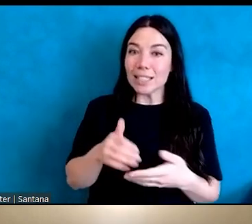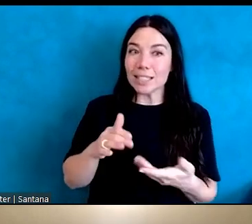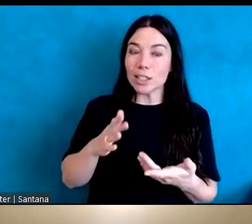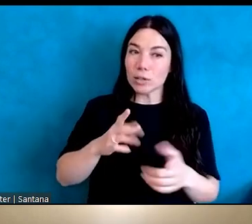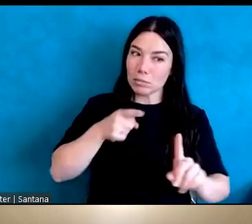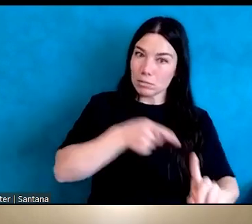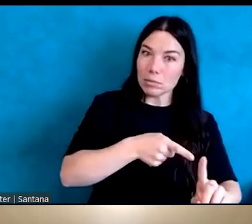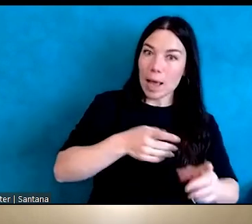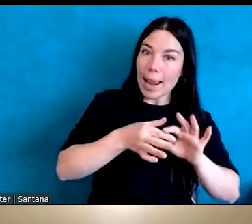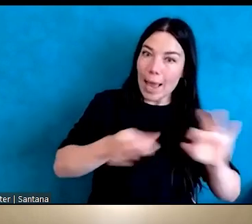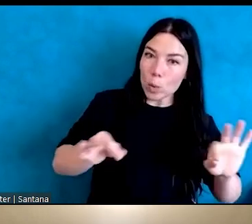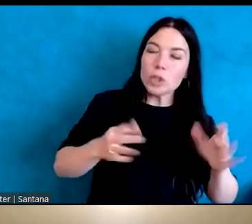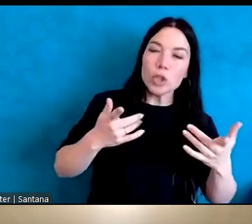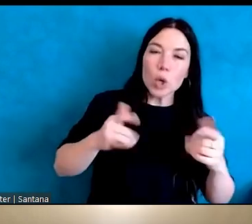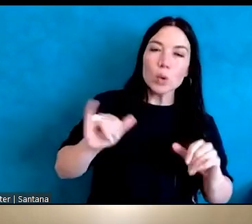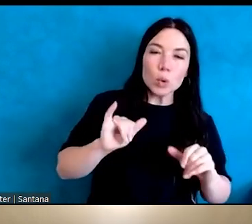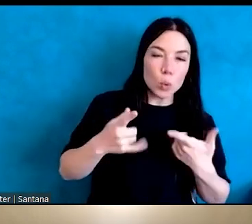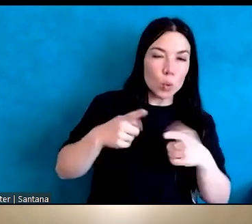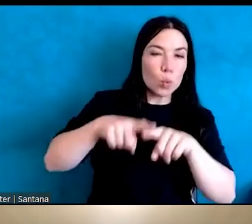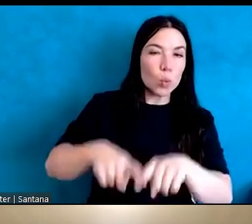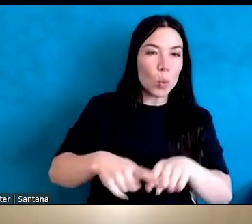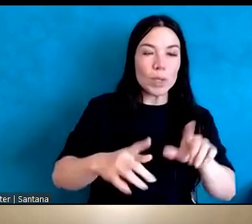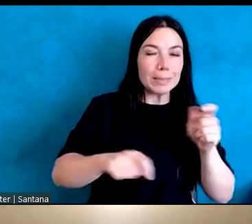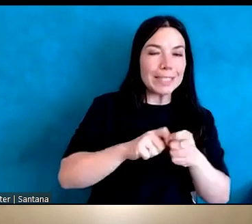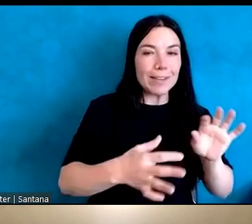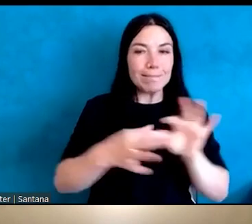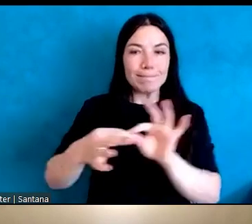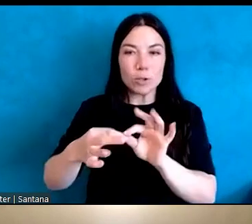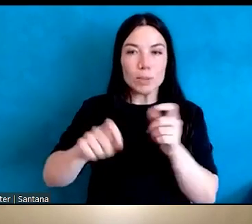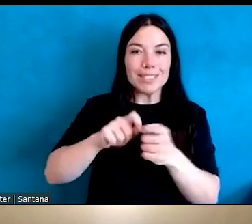So we had 54 caregiver-infant dyads.